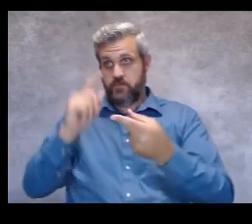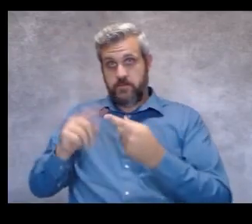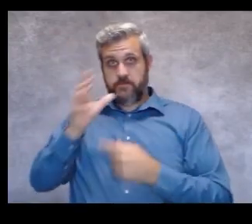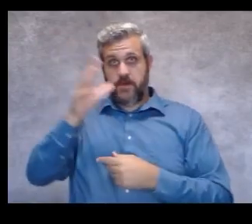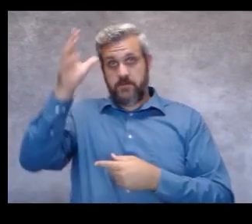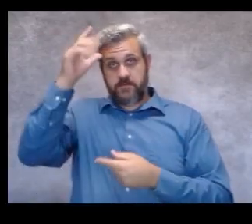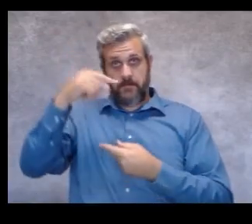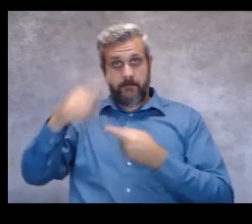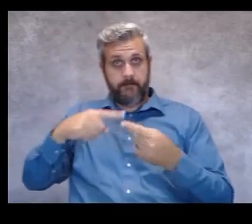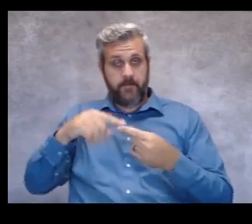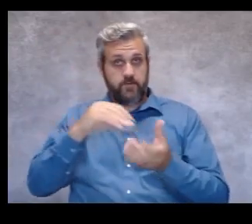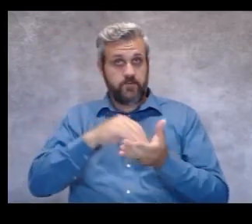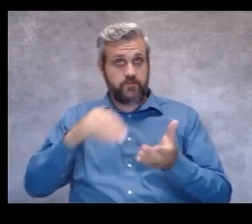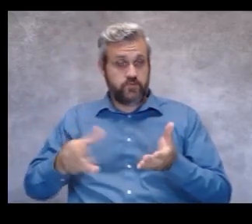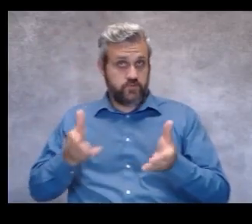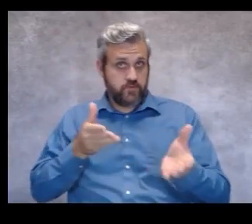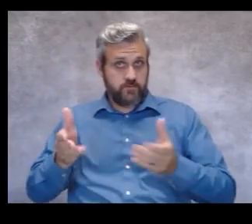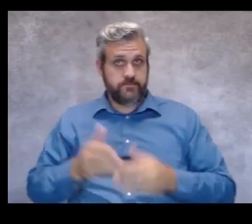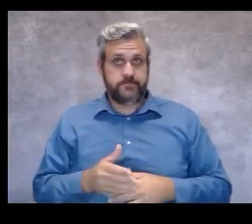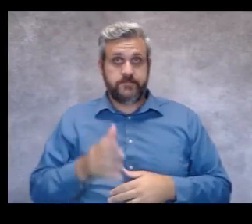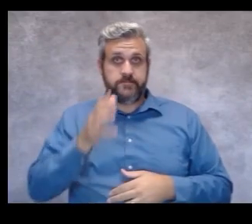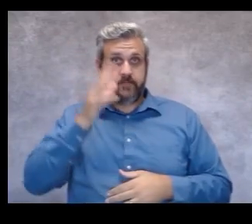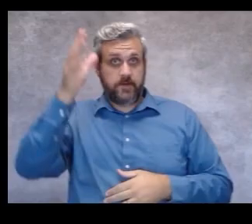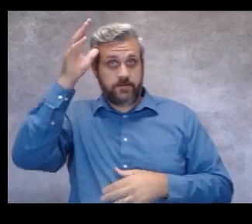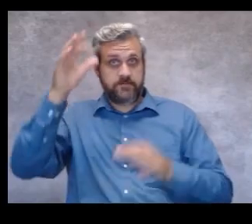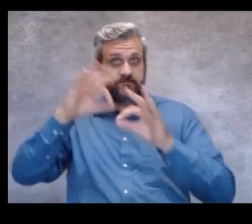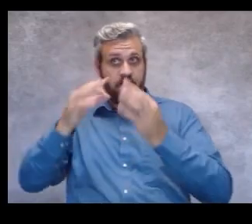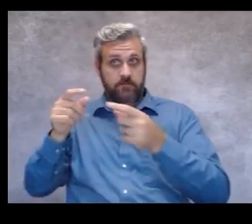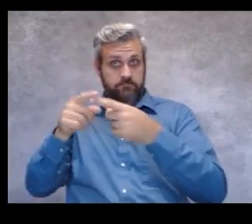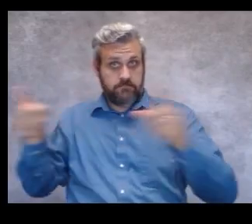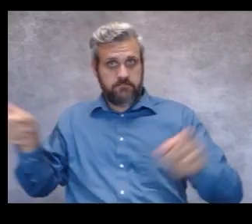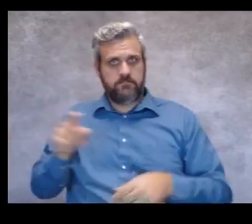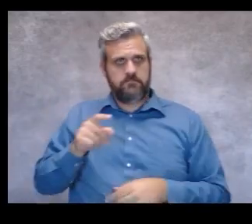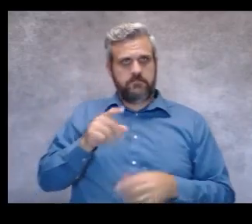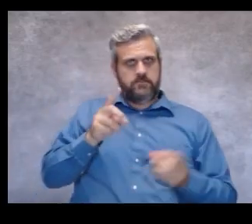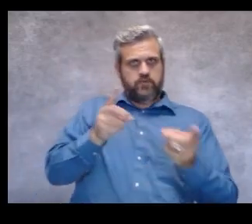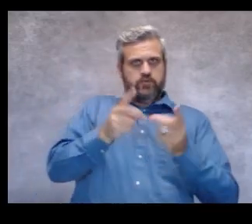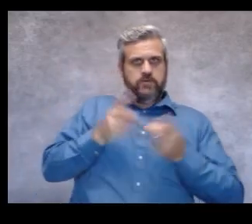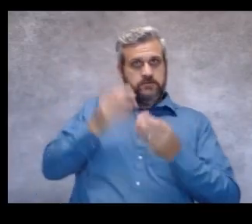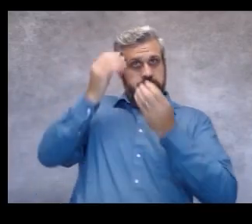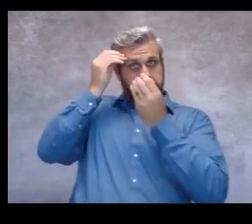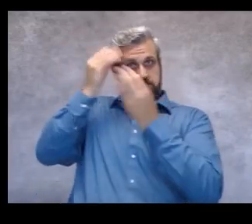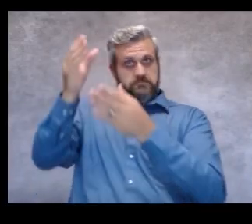services. Parents and families should be notified as soon as possible about their